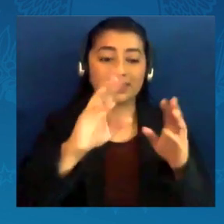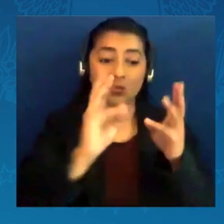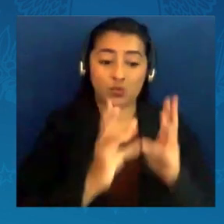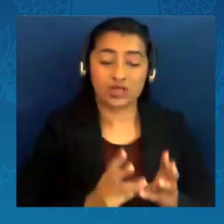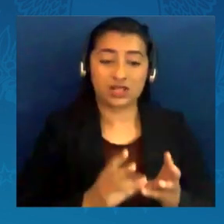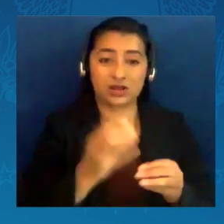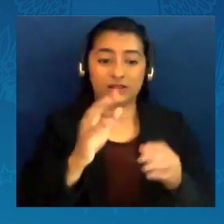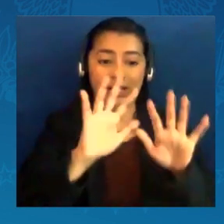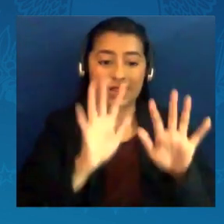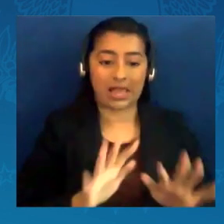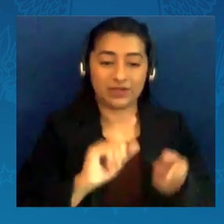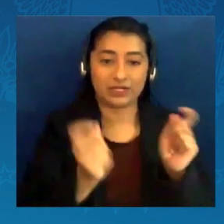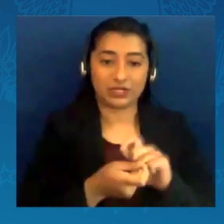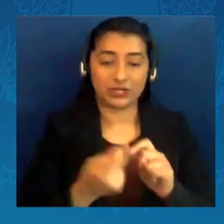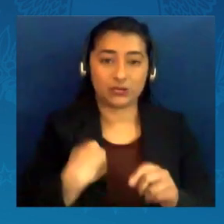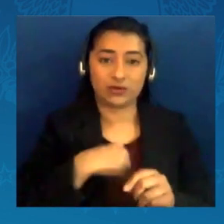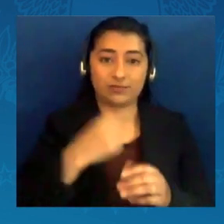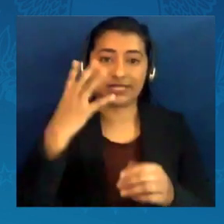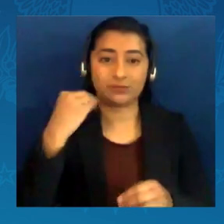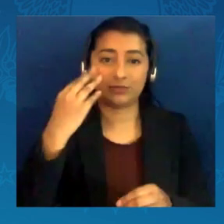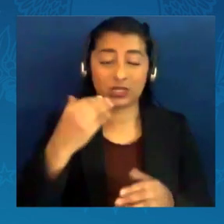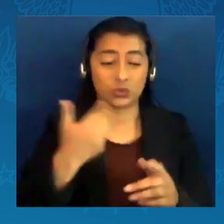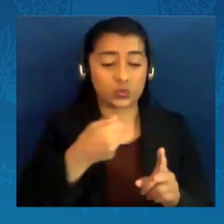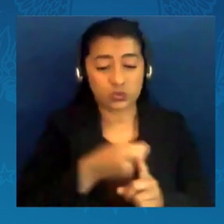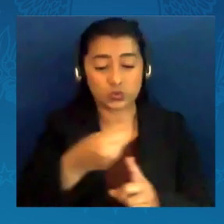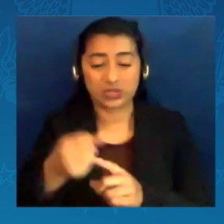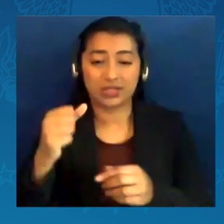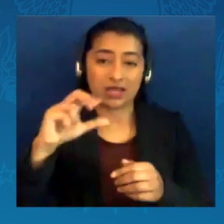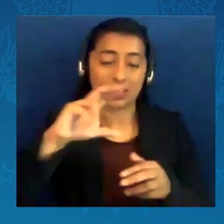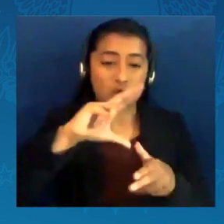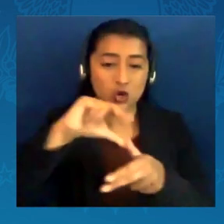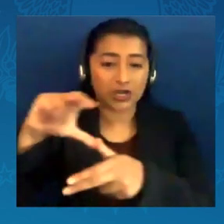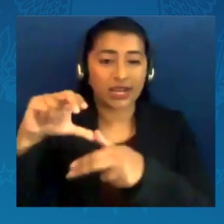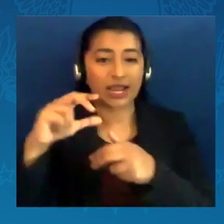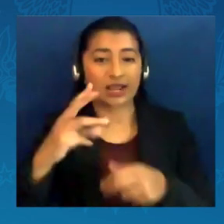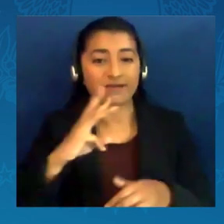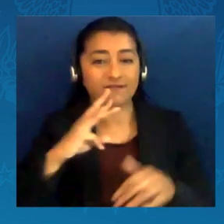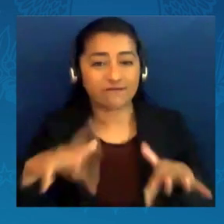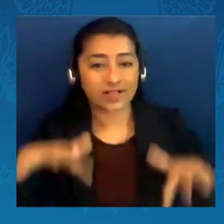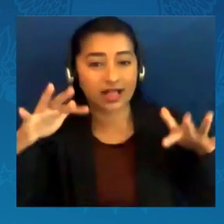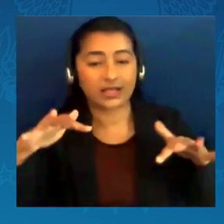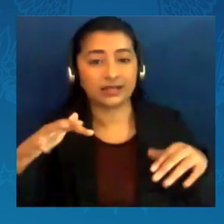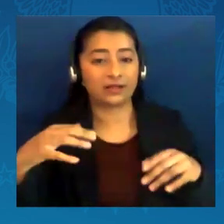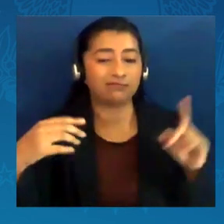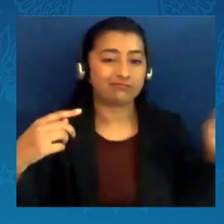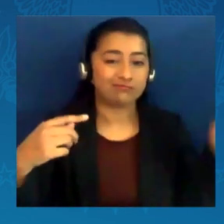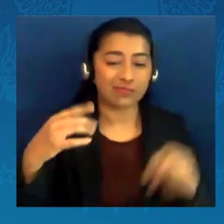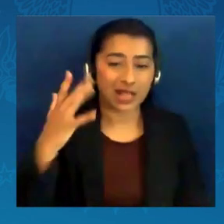in terms of the hurricanes; the floods that have happened; in my home state of California, the wildfires. We used to refer to "wildfire season."